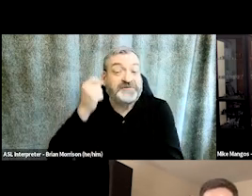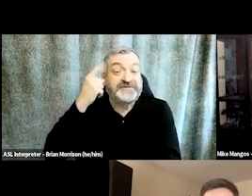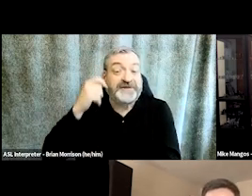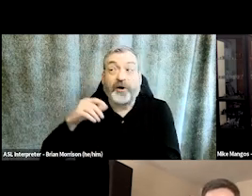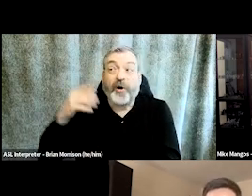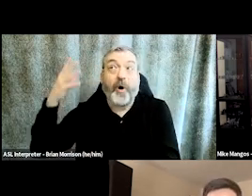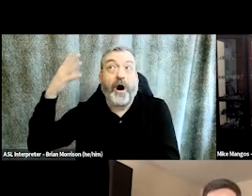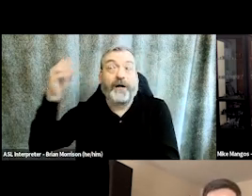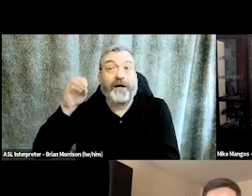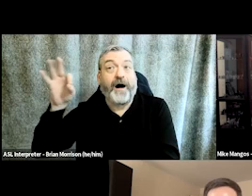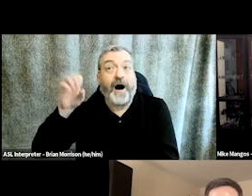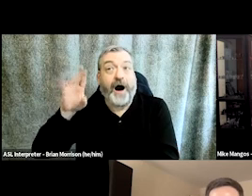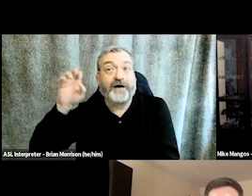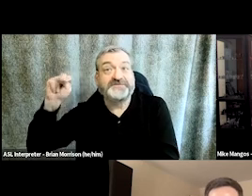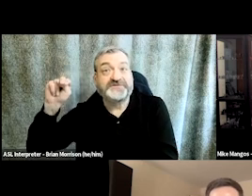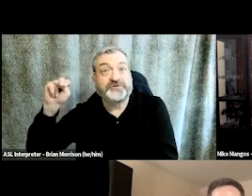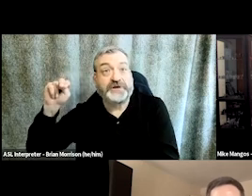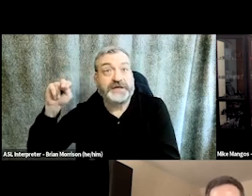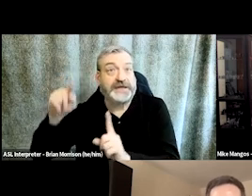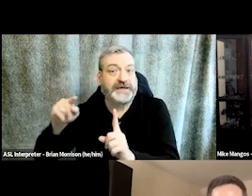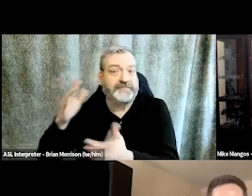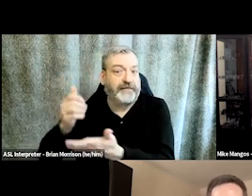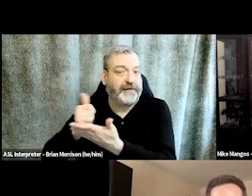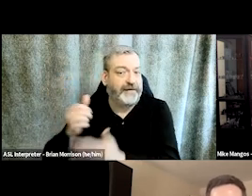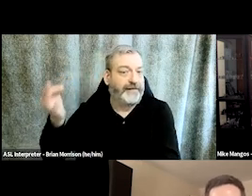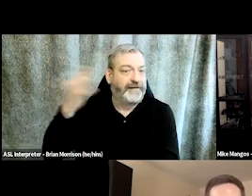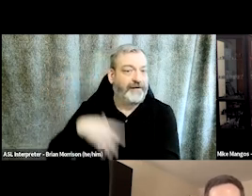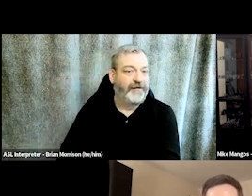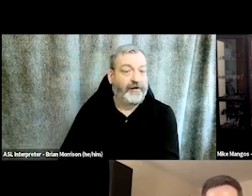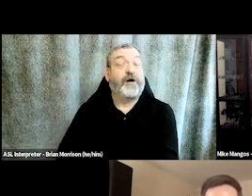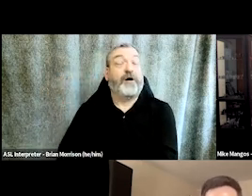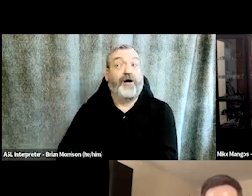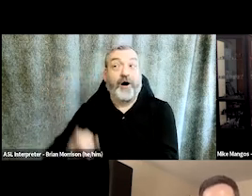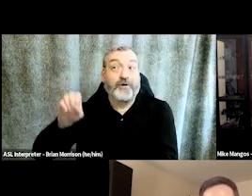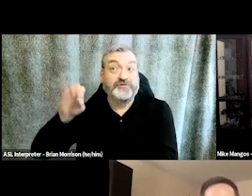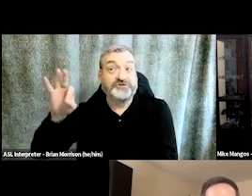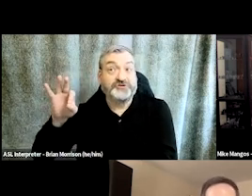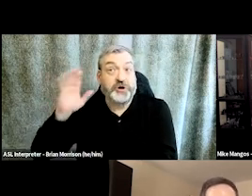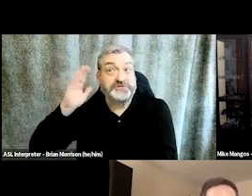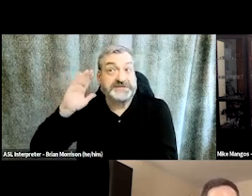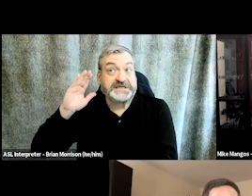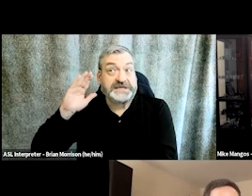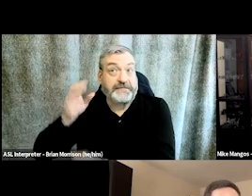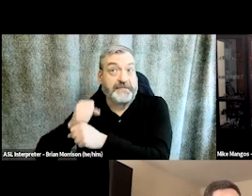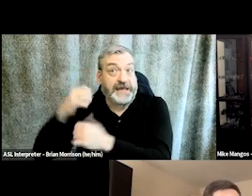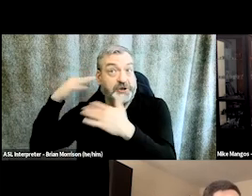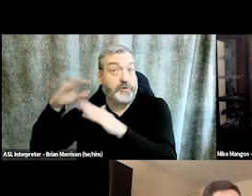because it says Joe making a noise in the background. It's like, oh, Joe is going to be in the scene. Okay, so that's kind of cool.